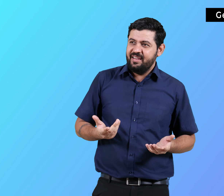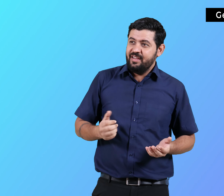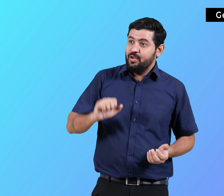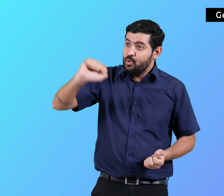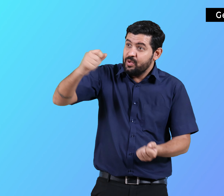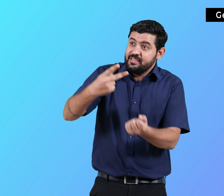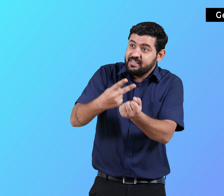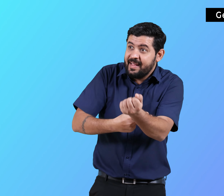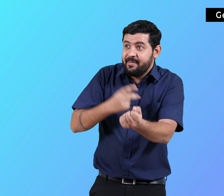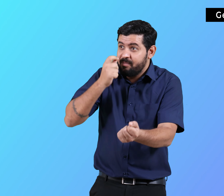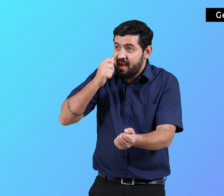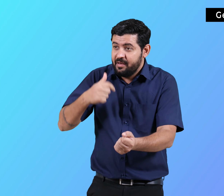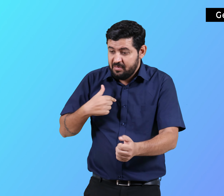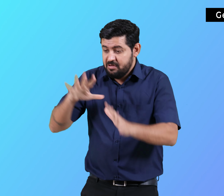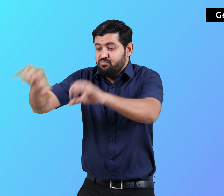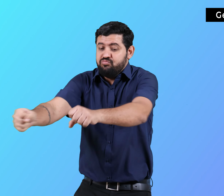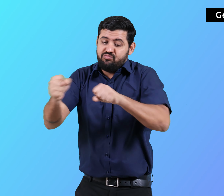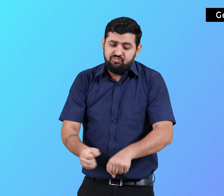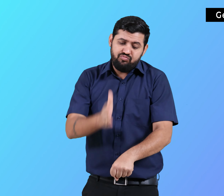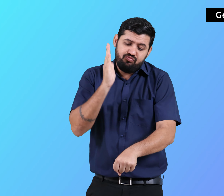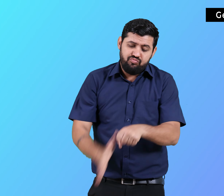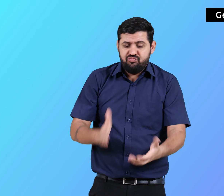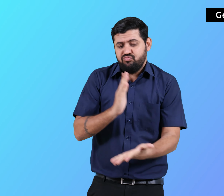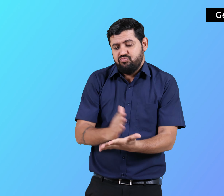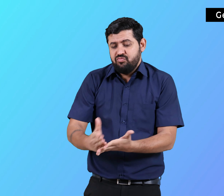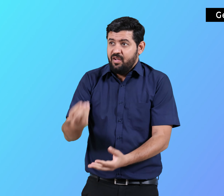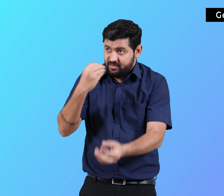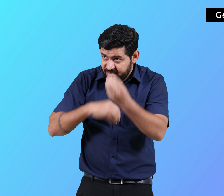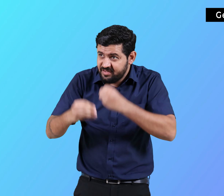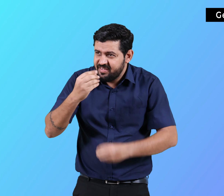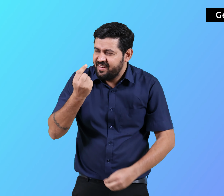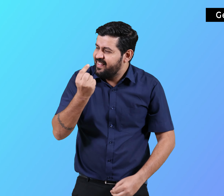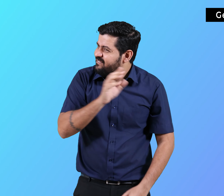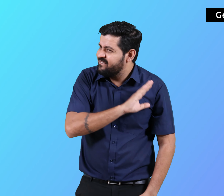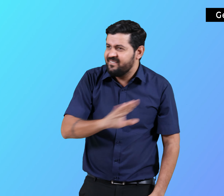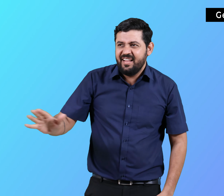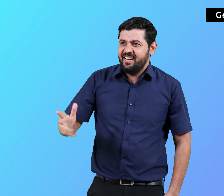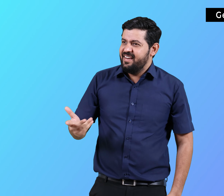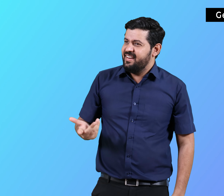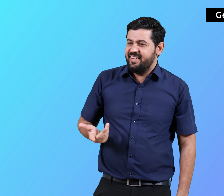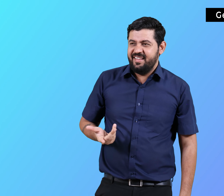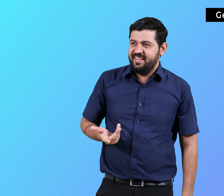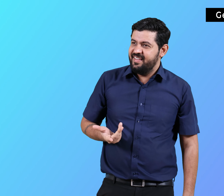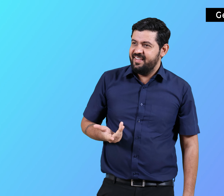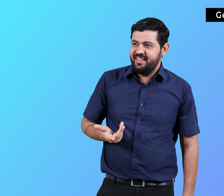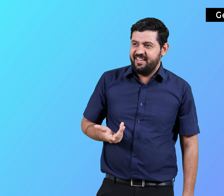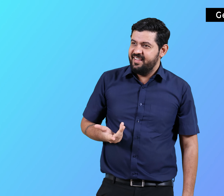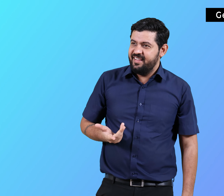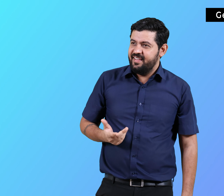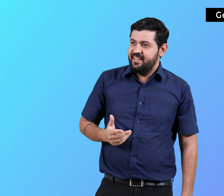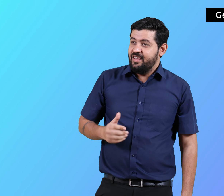And I have never eaten any of the rams from your flocks.